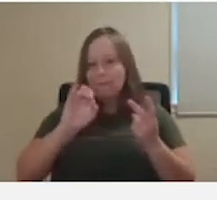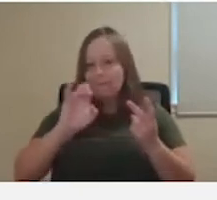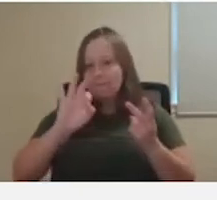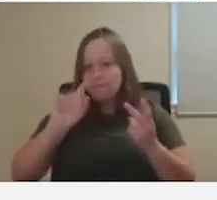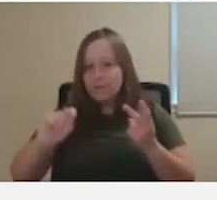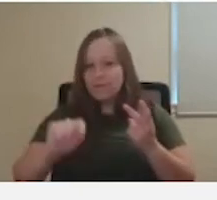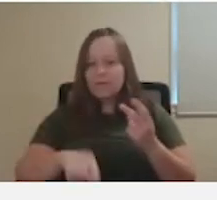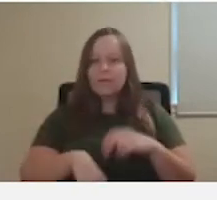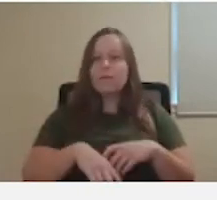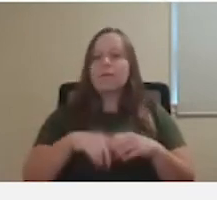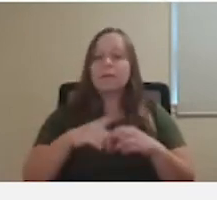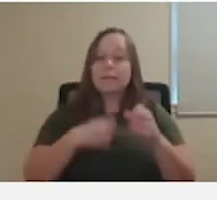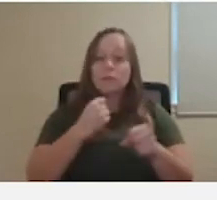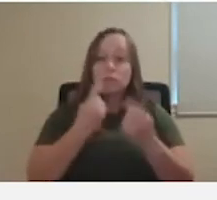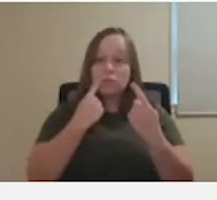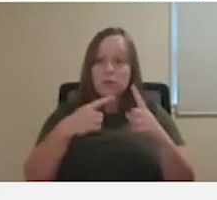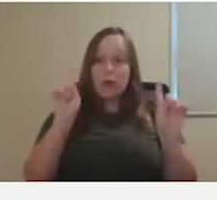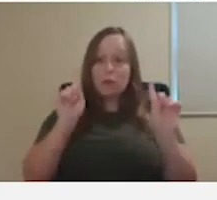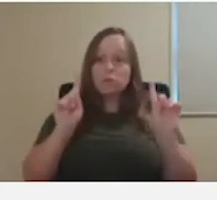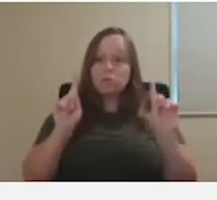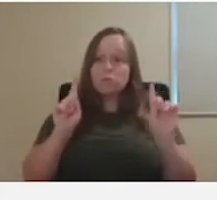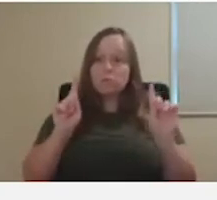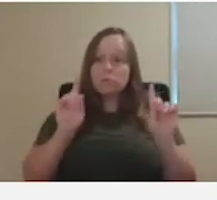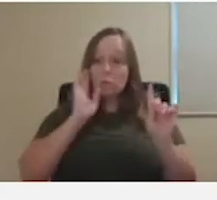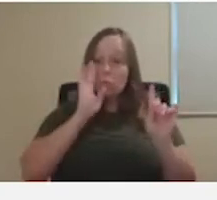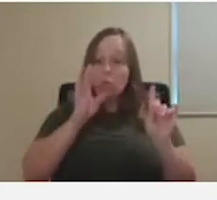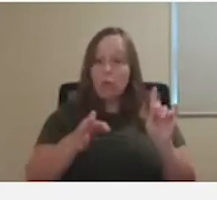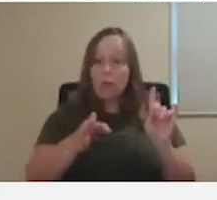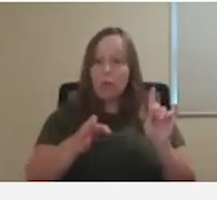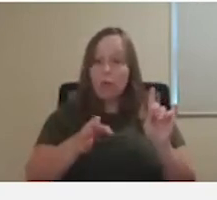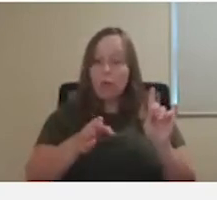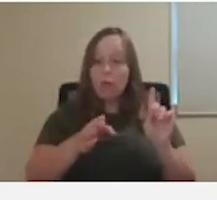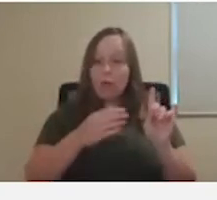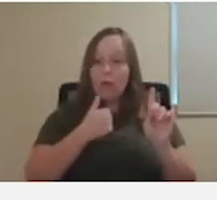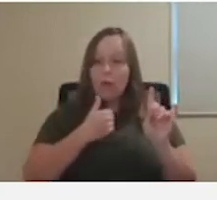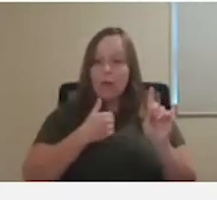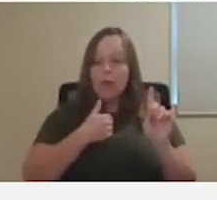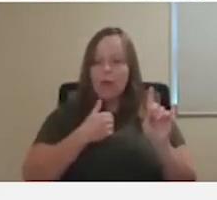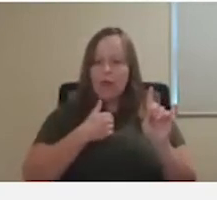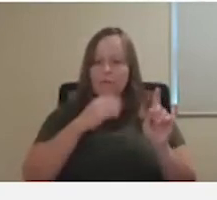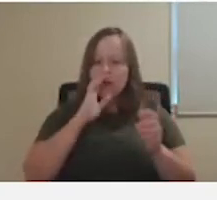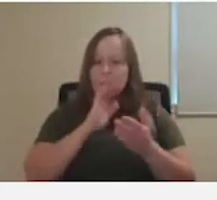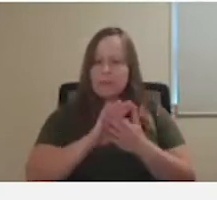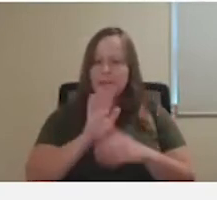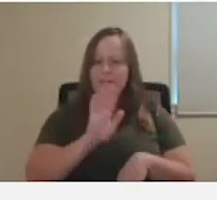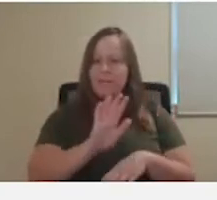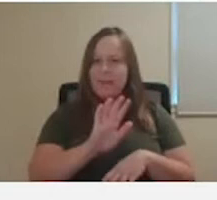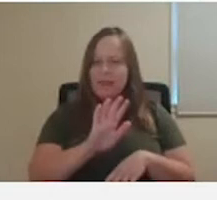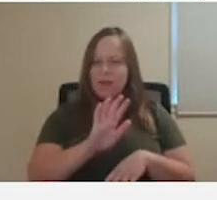this year, they announced that they're going to do their-- I believe the second time they've done it.